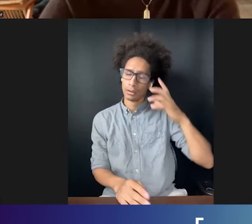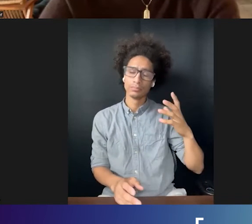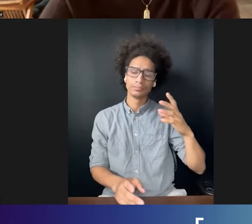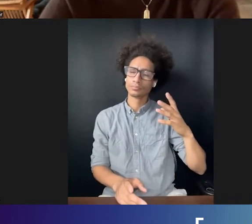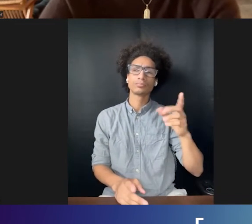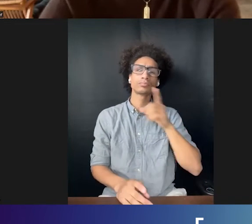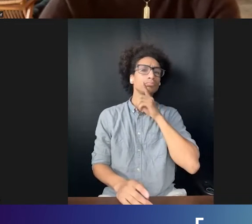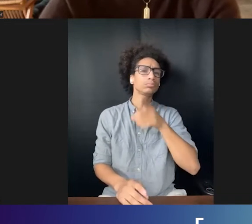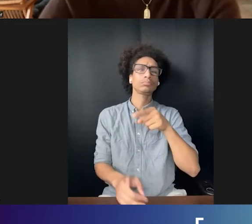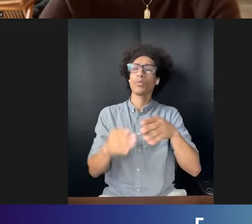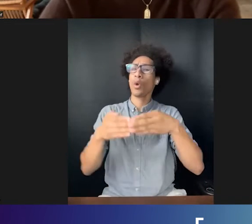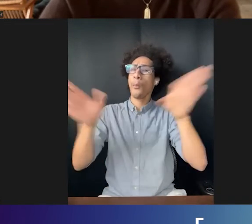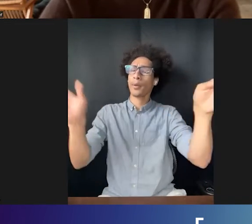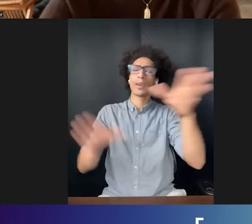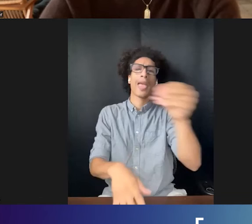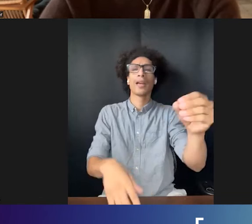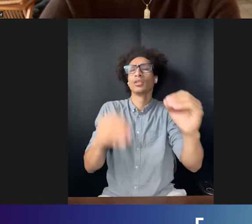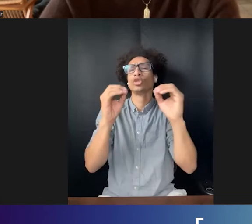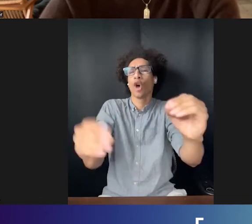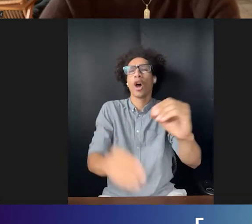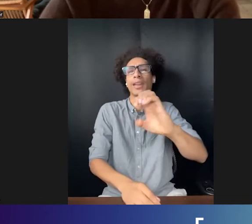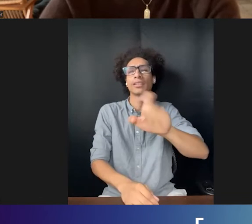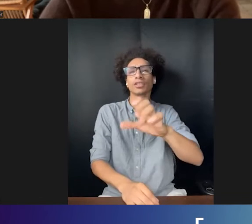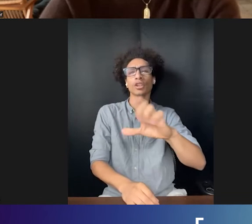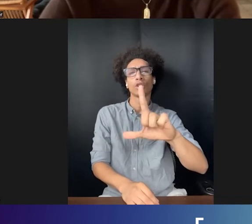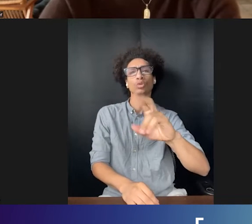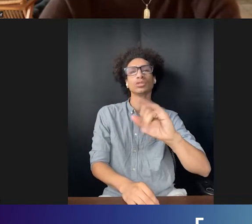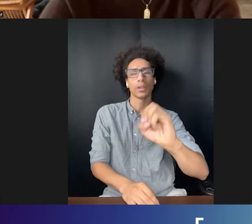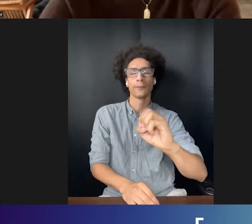And I think as filmmakers, for example, we should always go in and demand, well, we're going to want